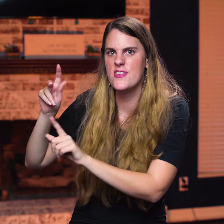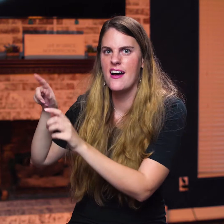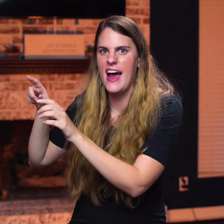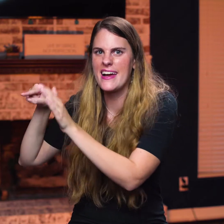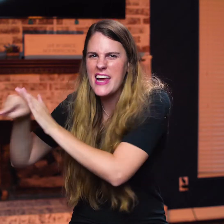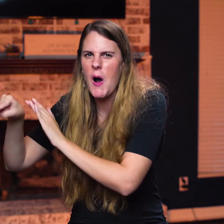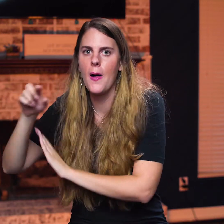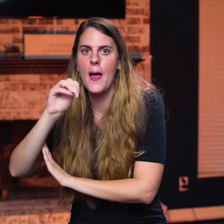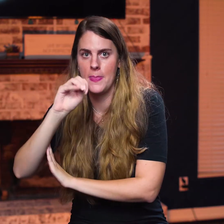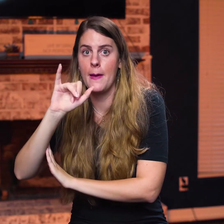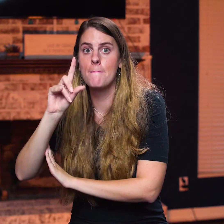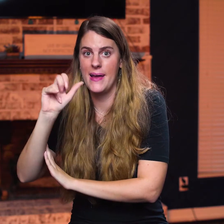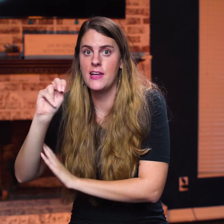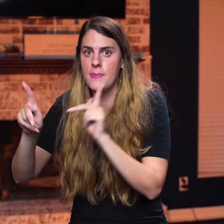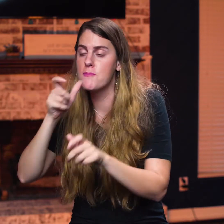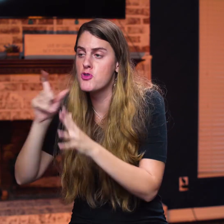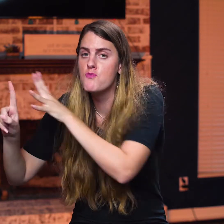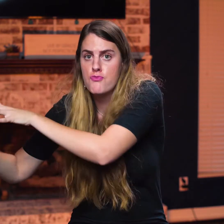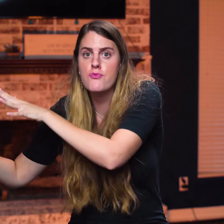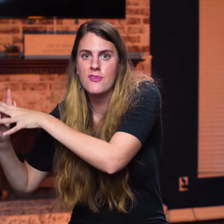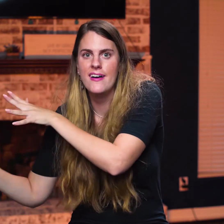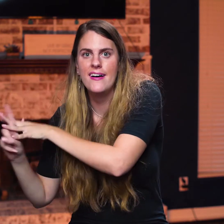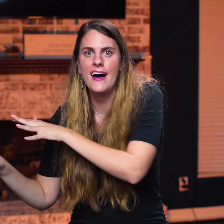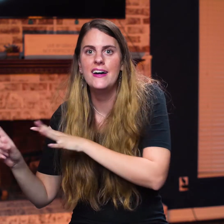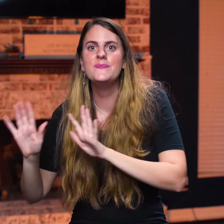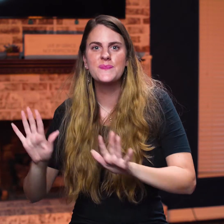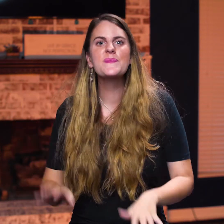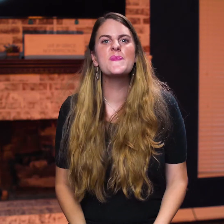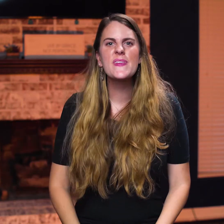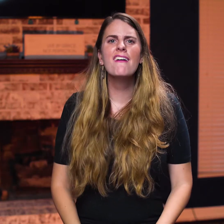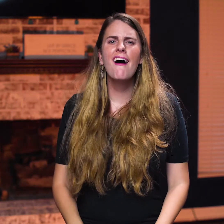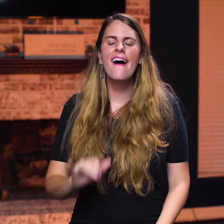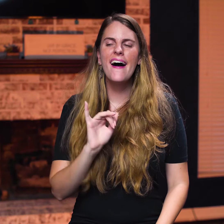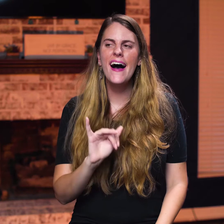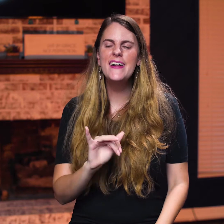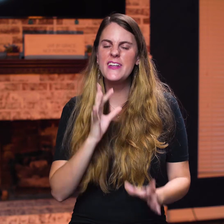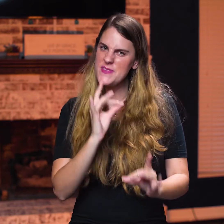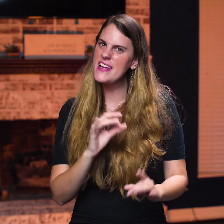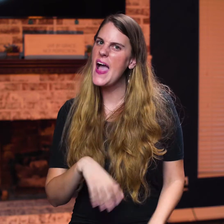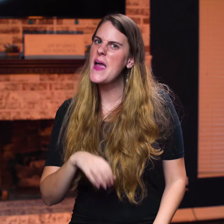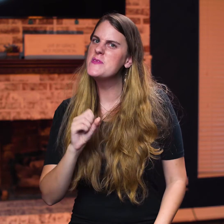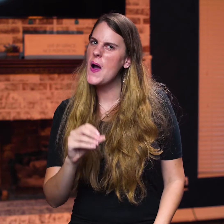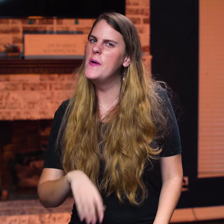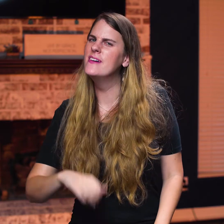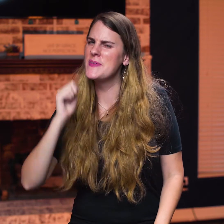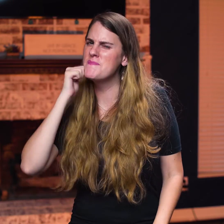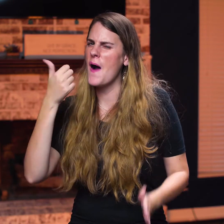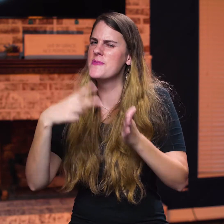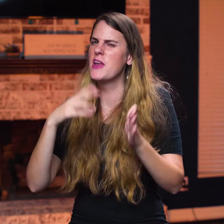and kill the Midianites who fled, and in tomorrow’s reading